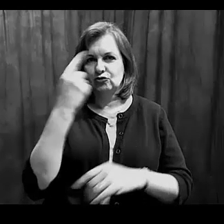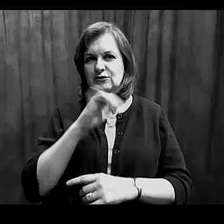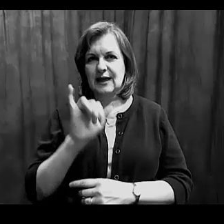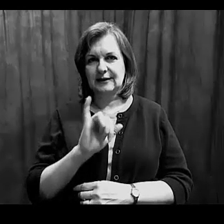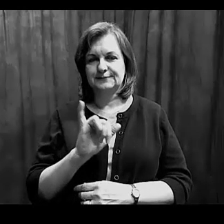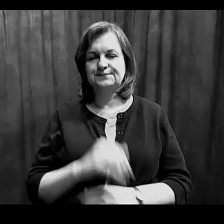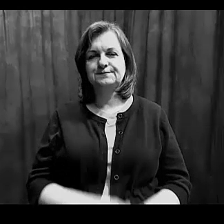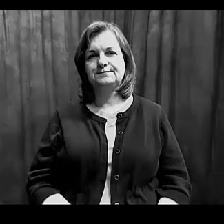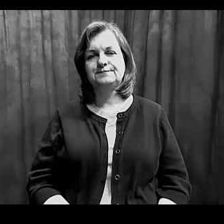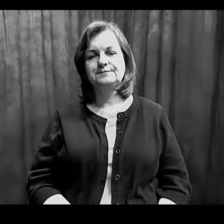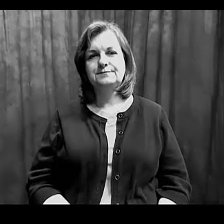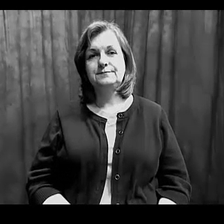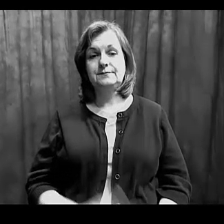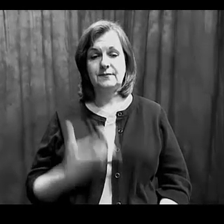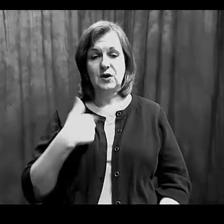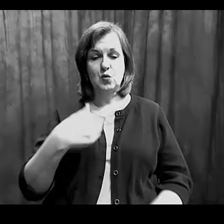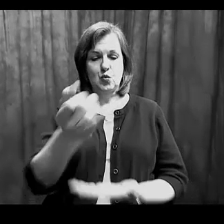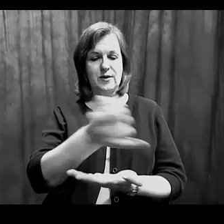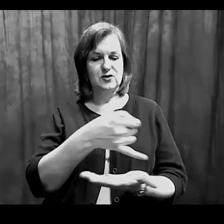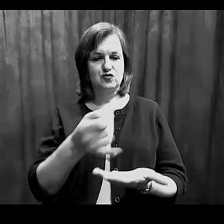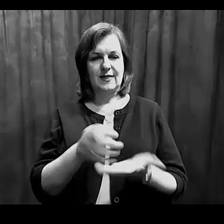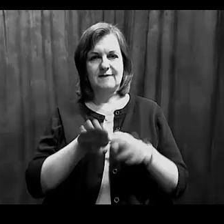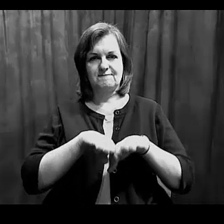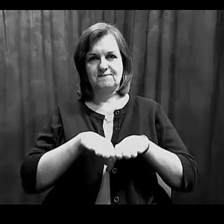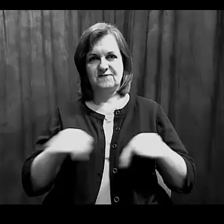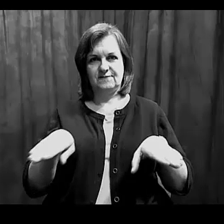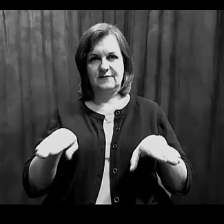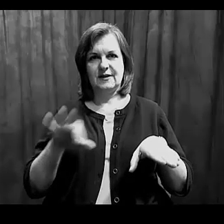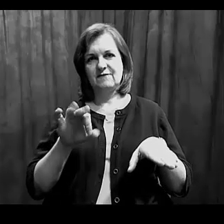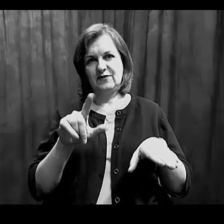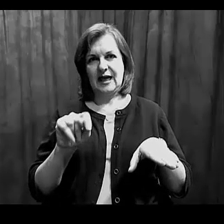so this is what the compound actually looks like